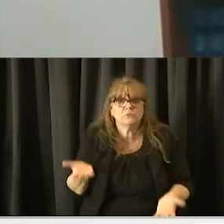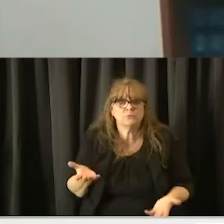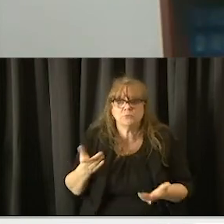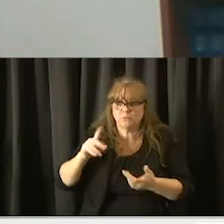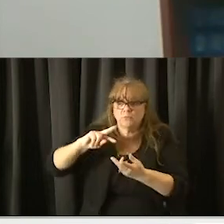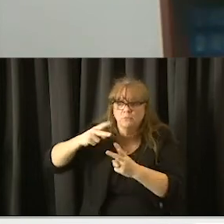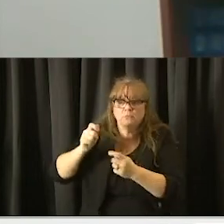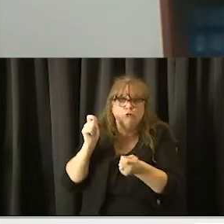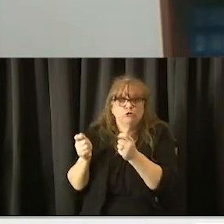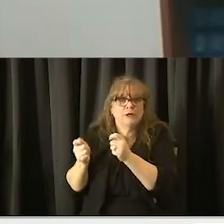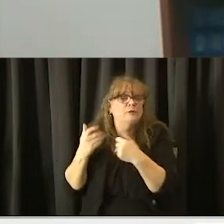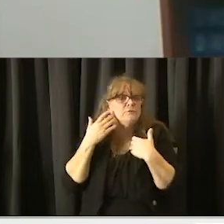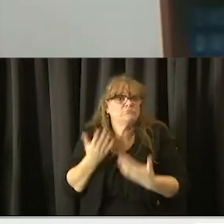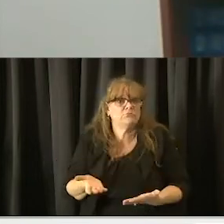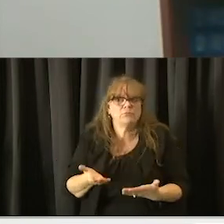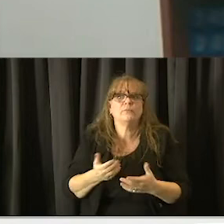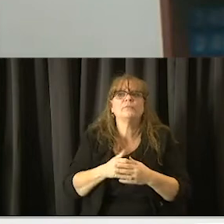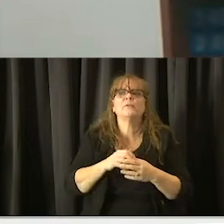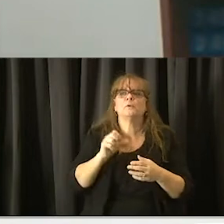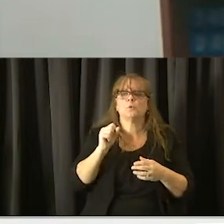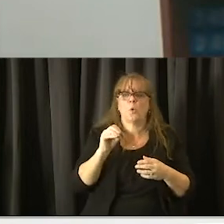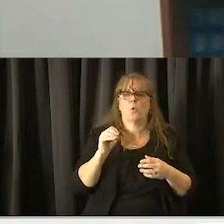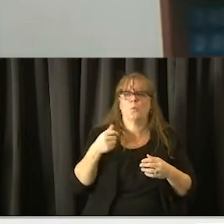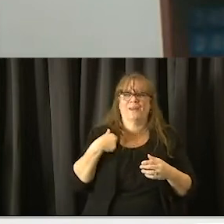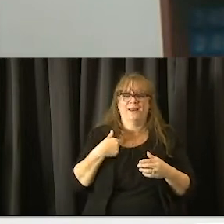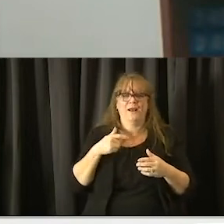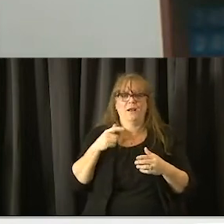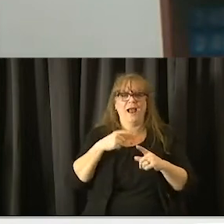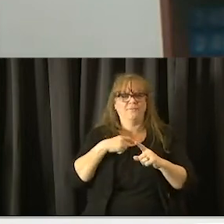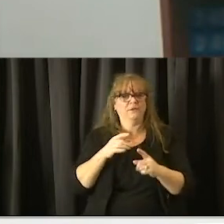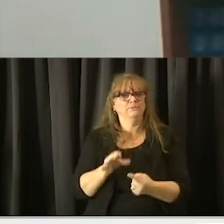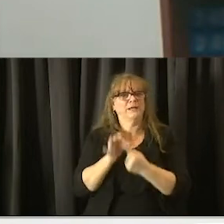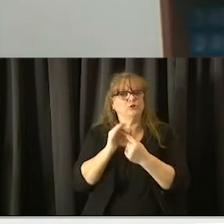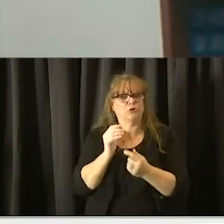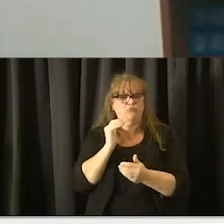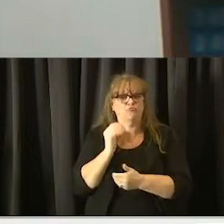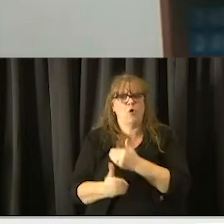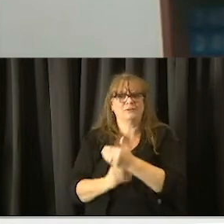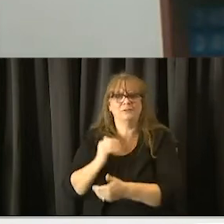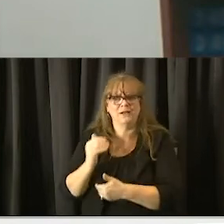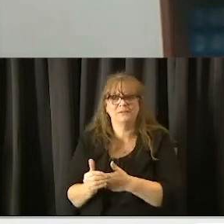has any other mutations in it and we're going to continue to do this sort of deep sequencing